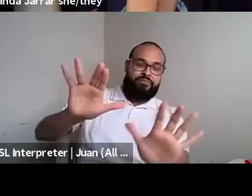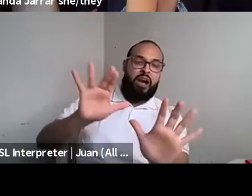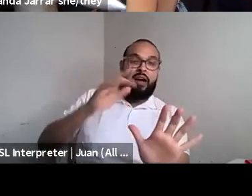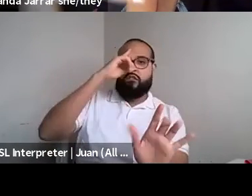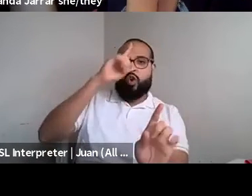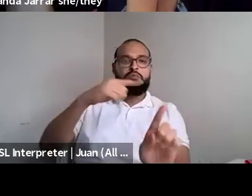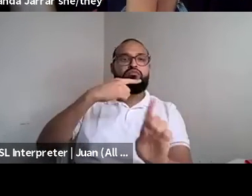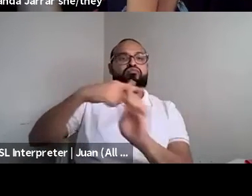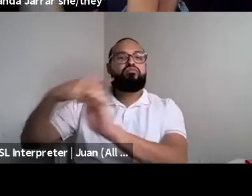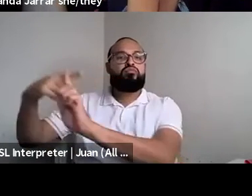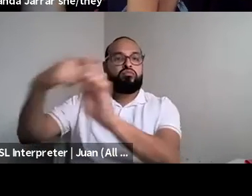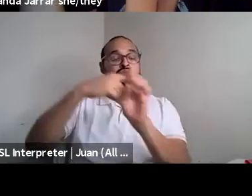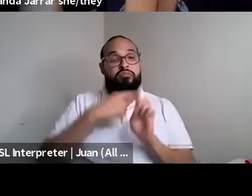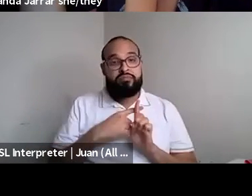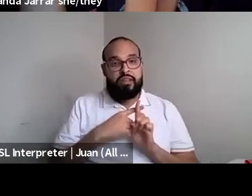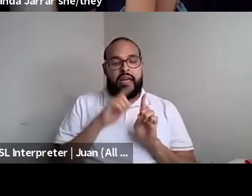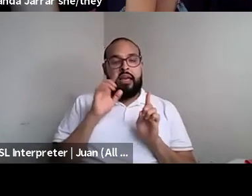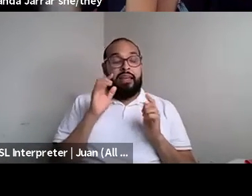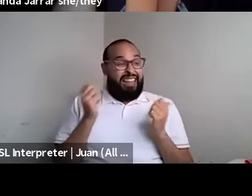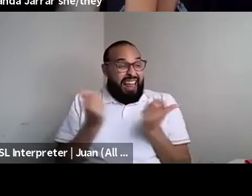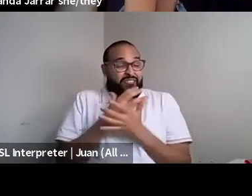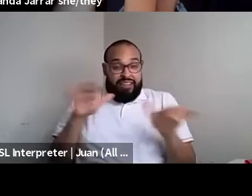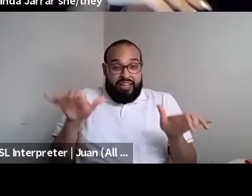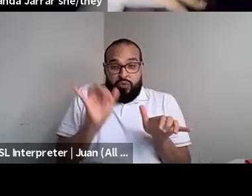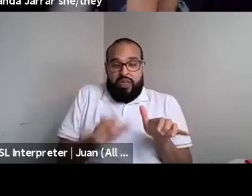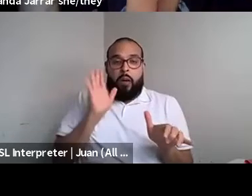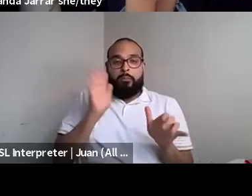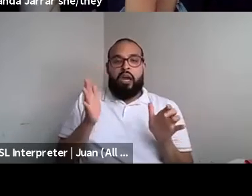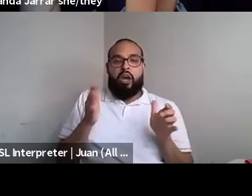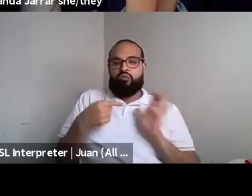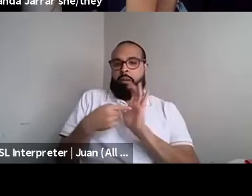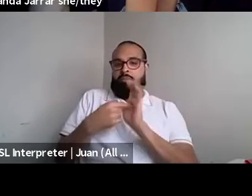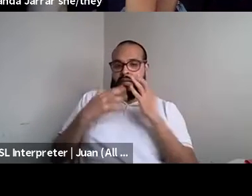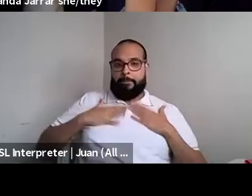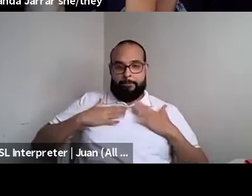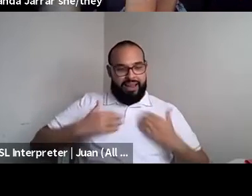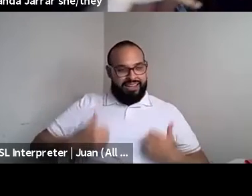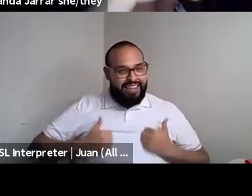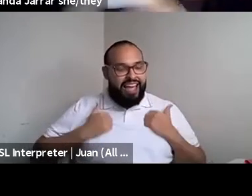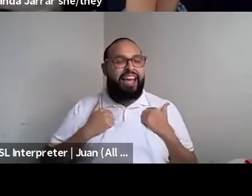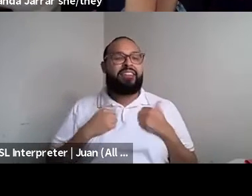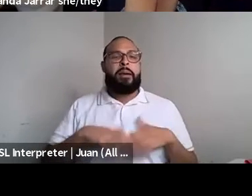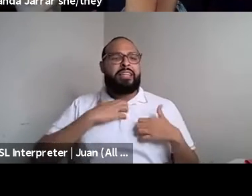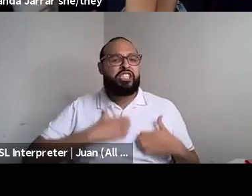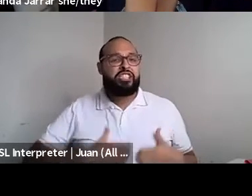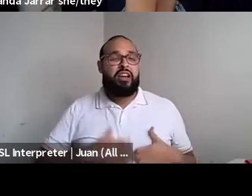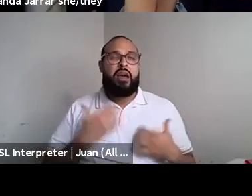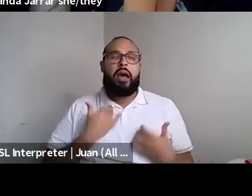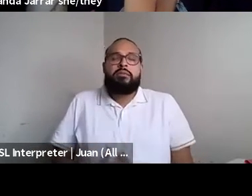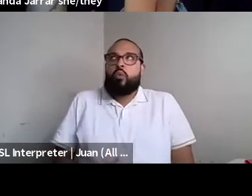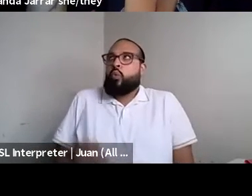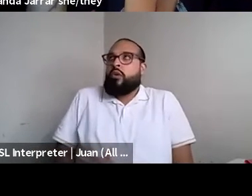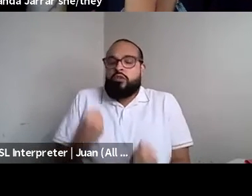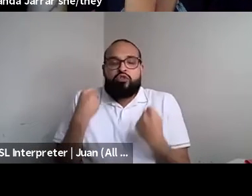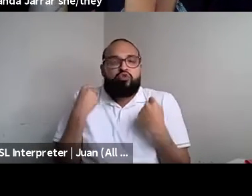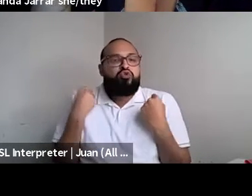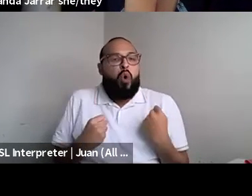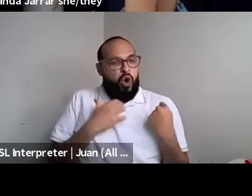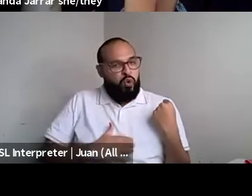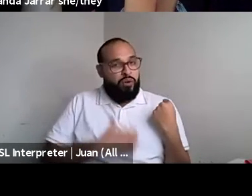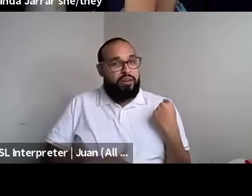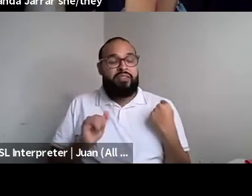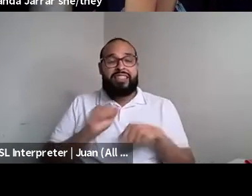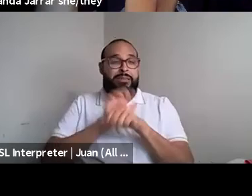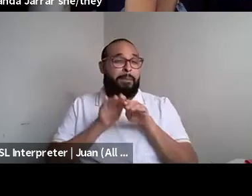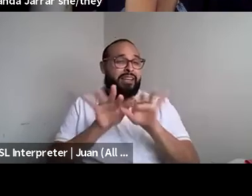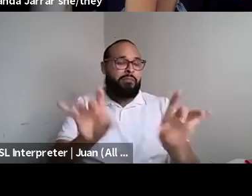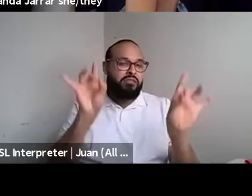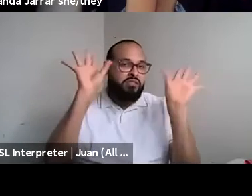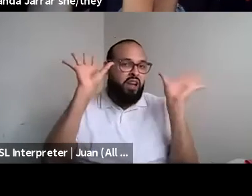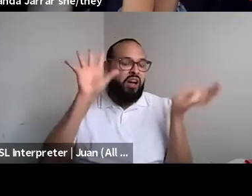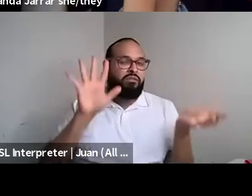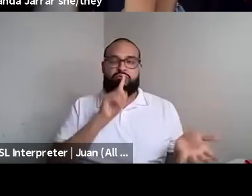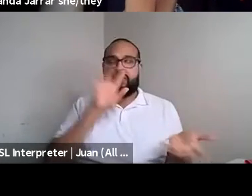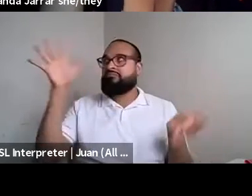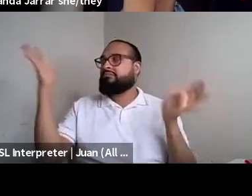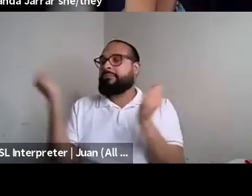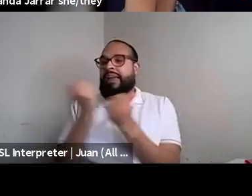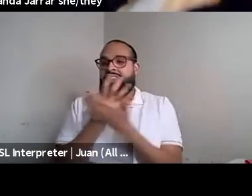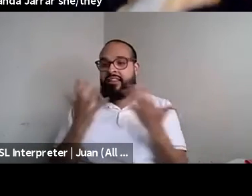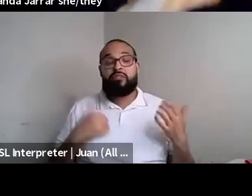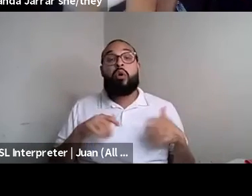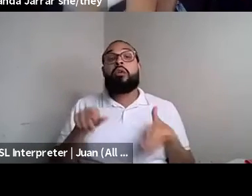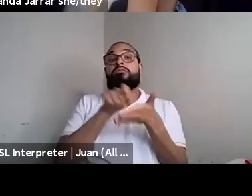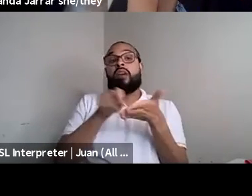Randa Jarrar she/they: That of my body of my desire which I am extremely morning this pandemic is fucking awful for me. Um, but yeah so so writing, at least when I was a kid, I'll just say this, like,